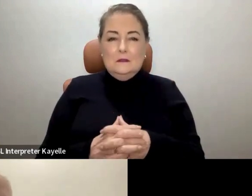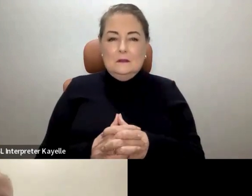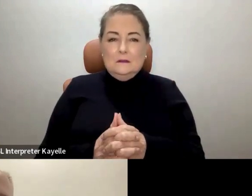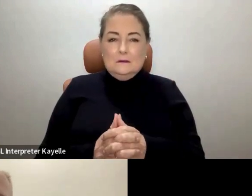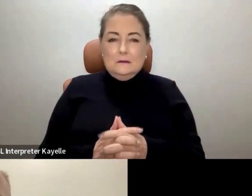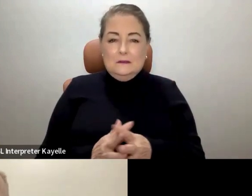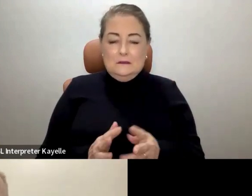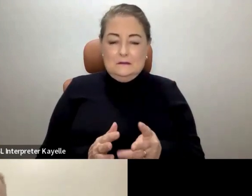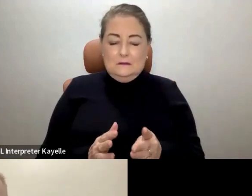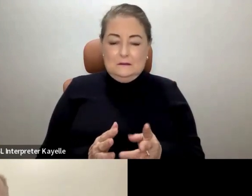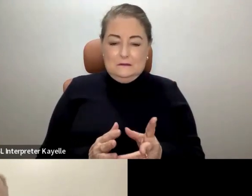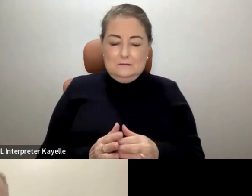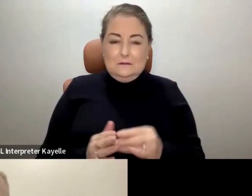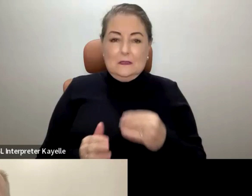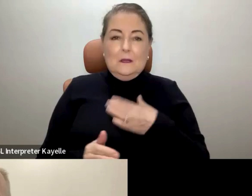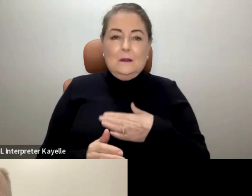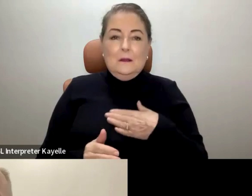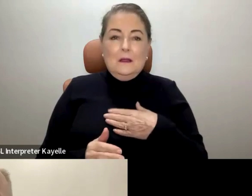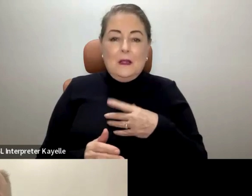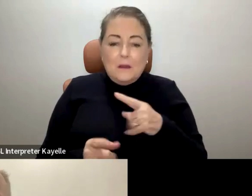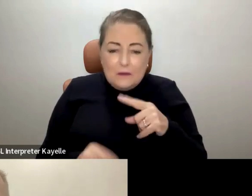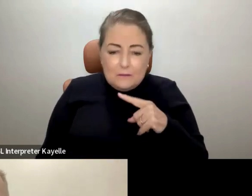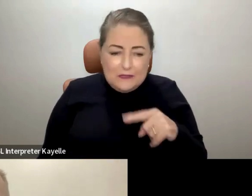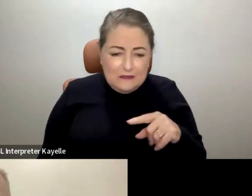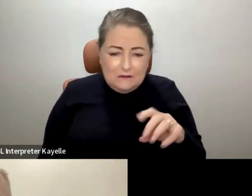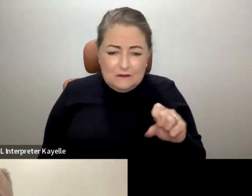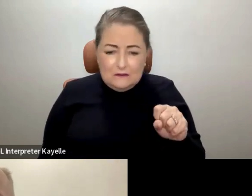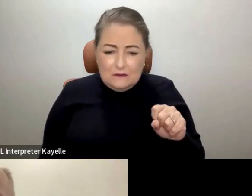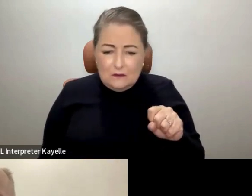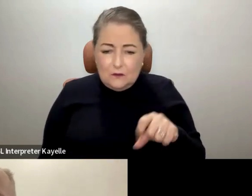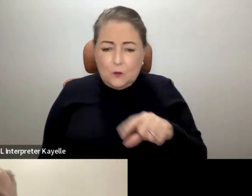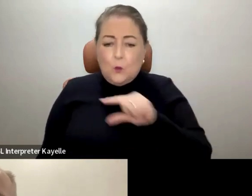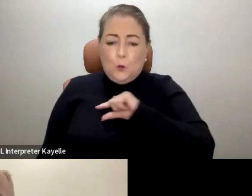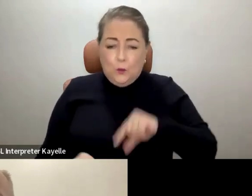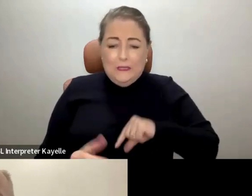saying Queens College has a disability festival day,